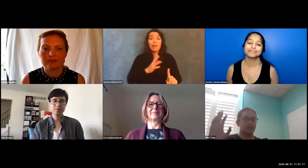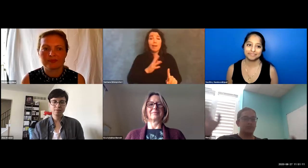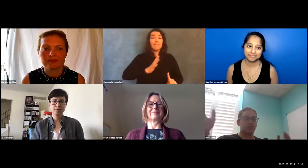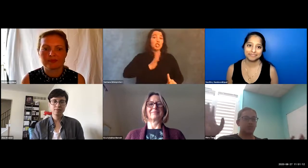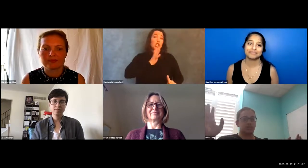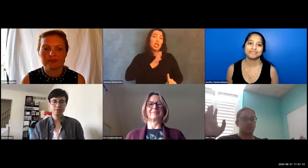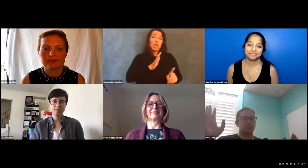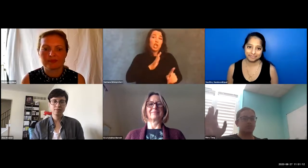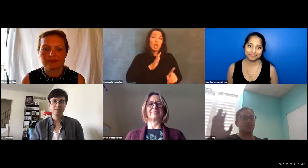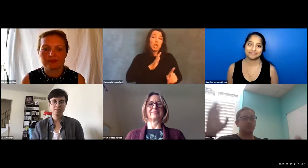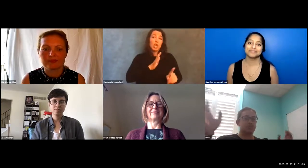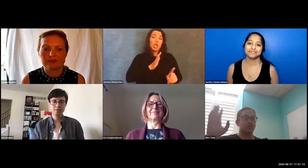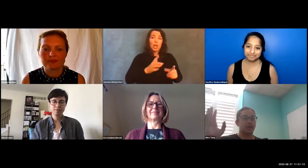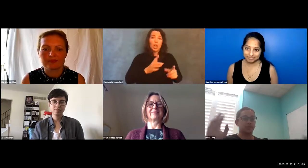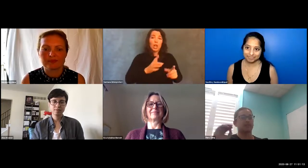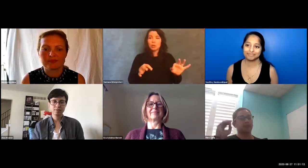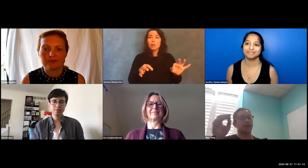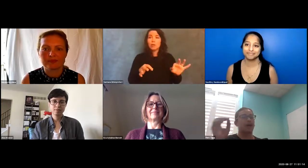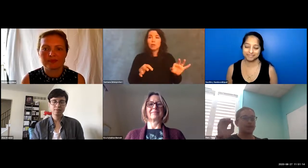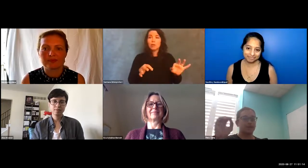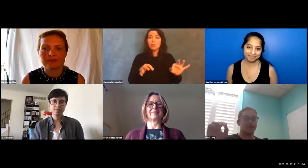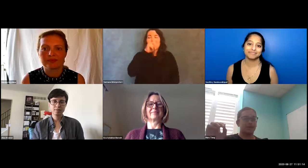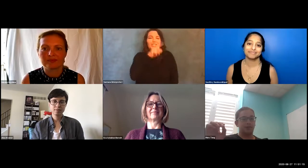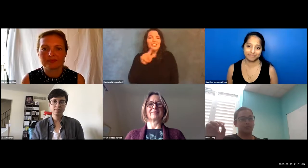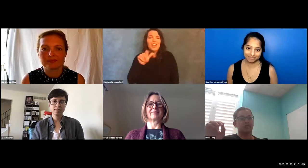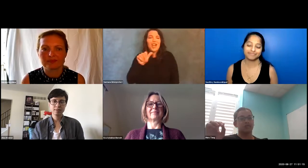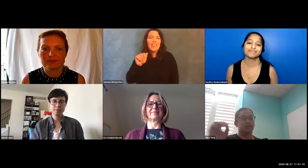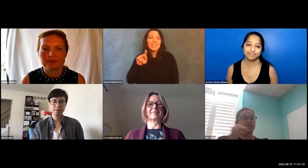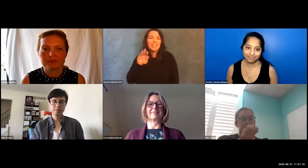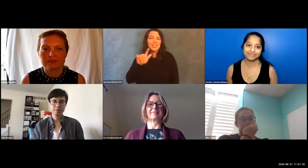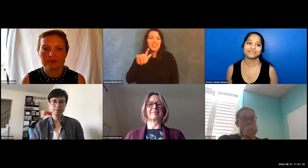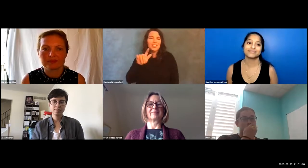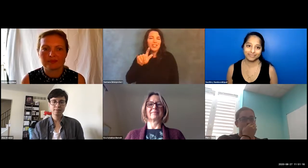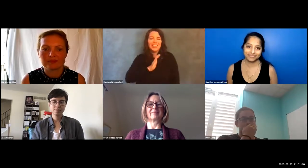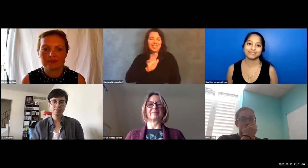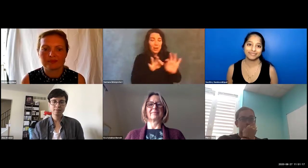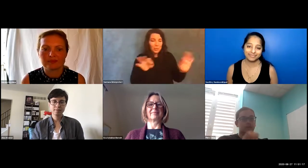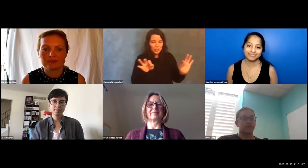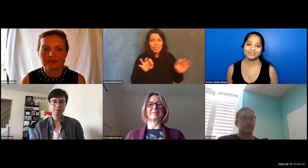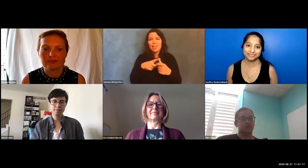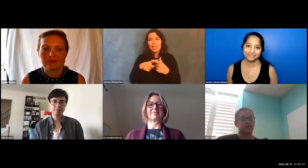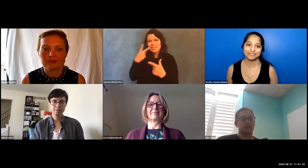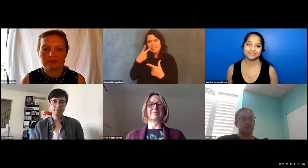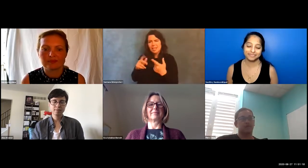to learn a new language and then you add variation tin and see how likely it is to survive.